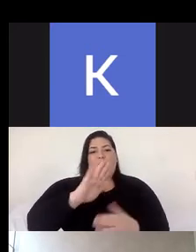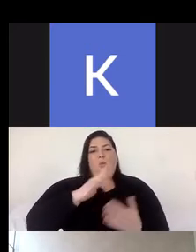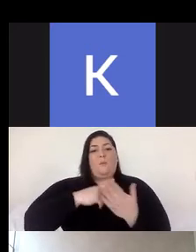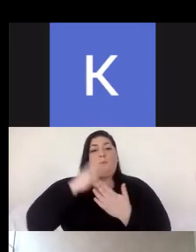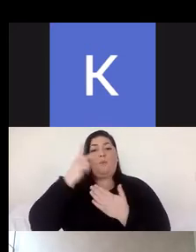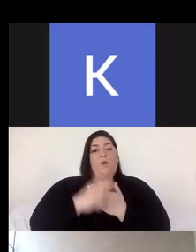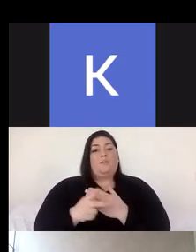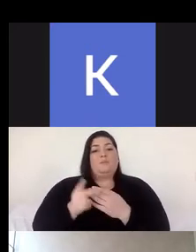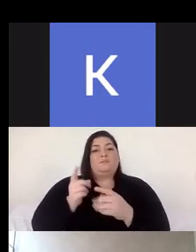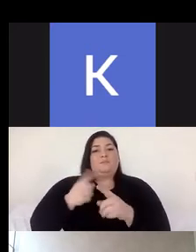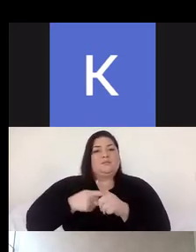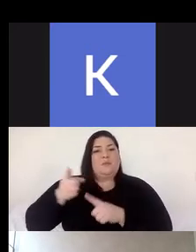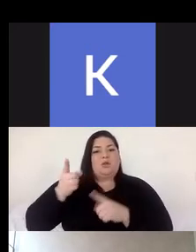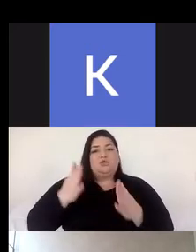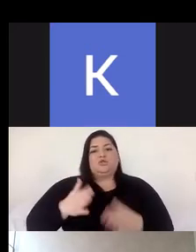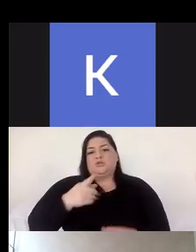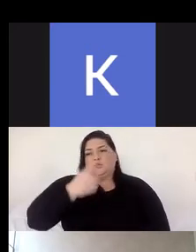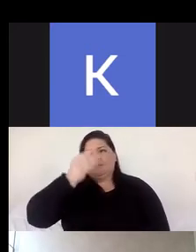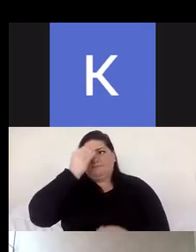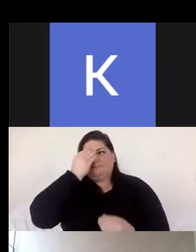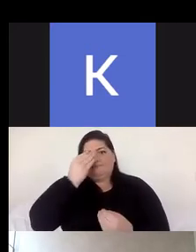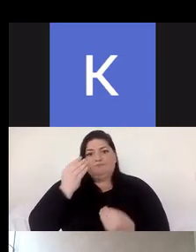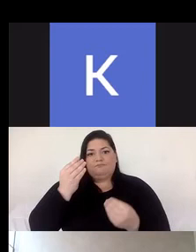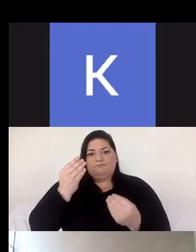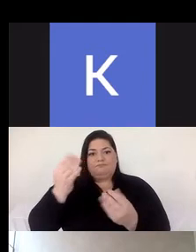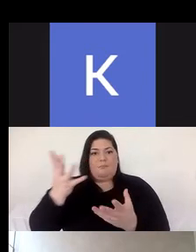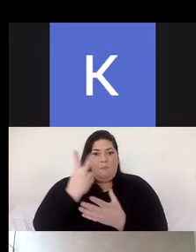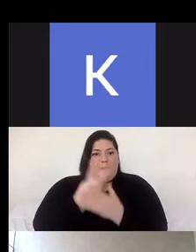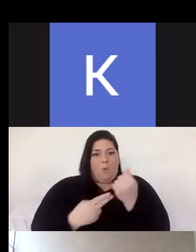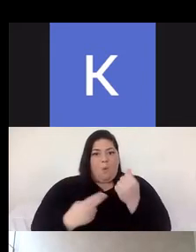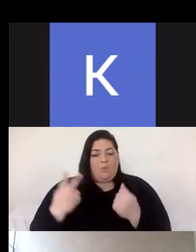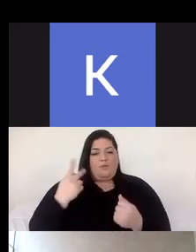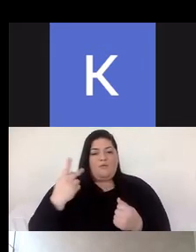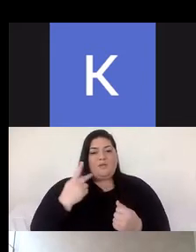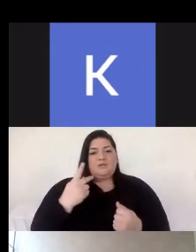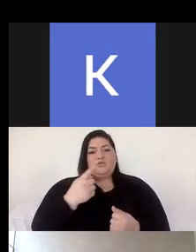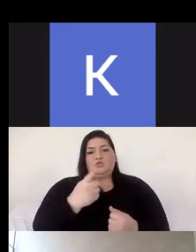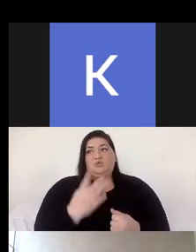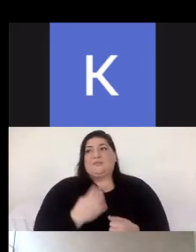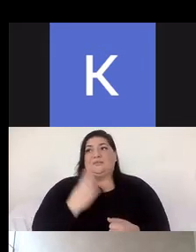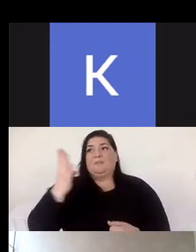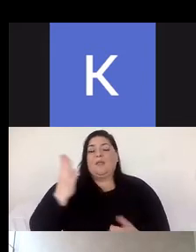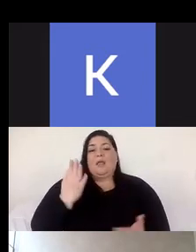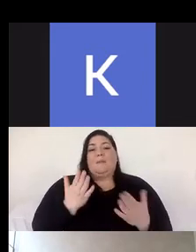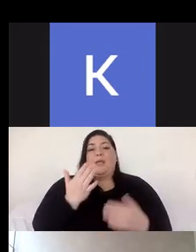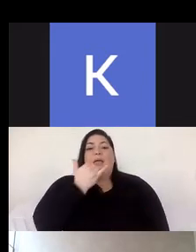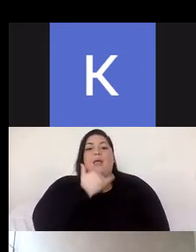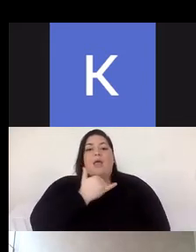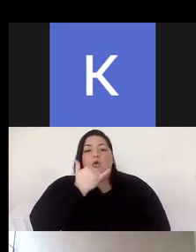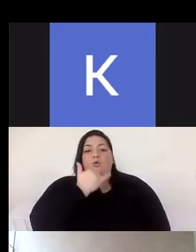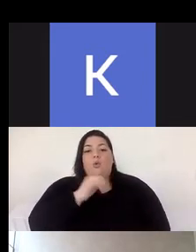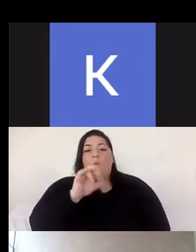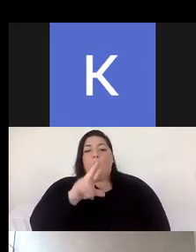Let them know, let them and us know what you submitted that you think was in error or that you wish you could change,